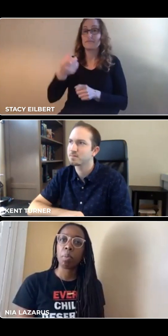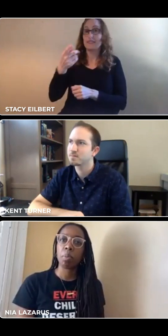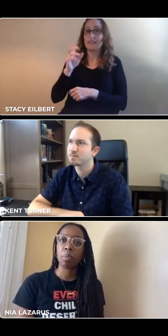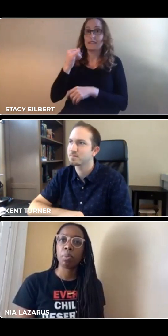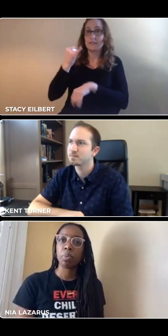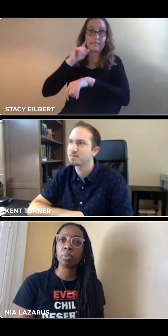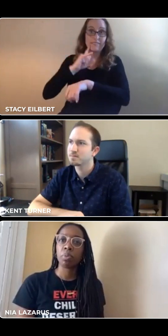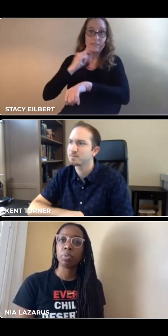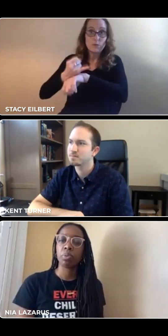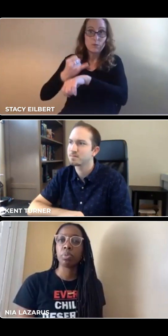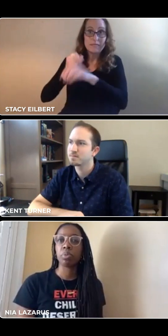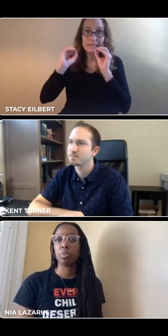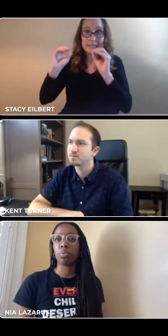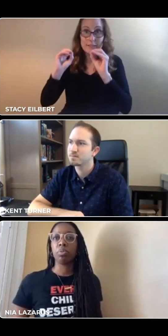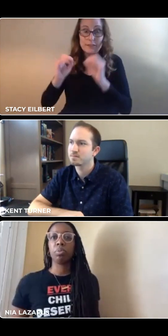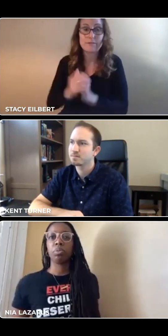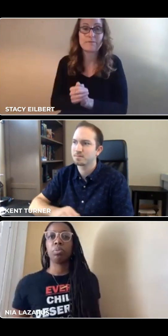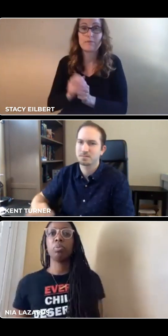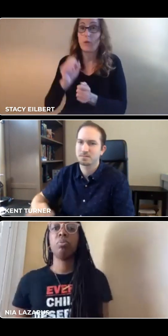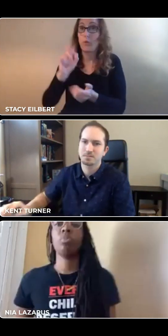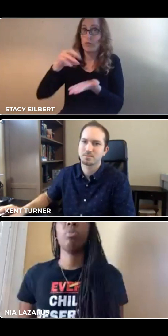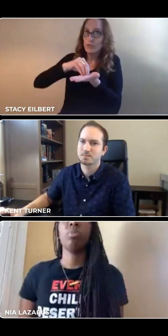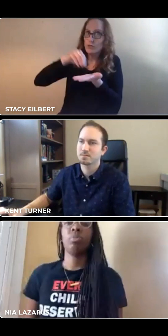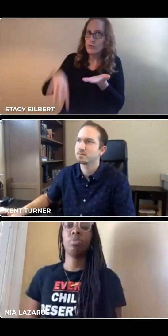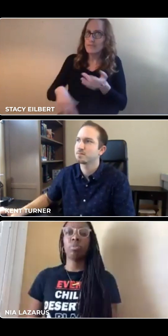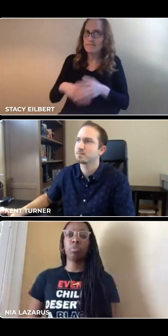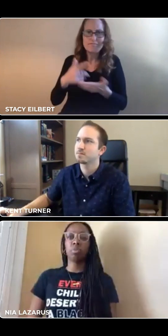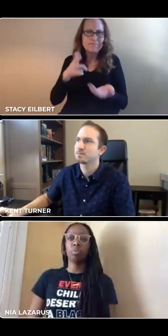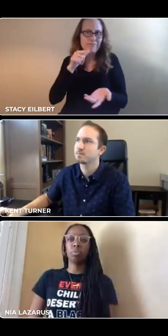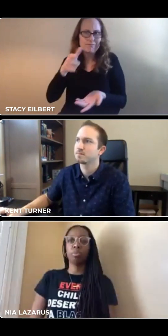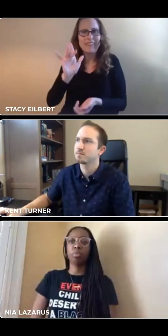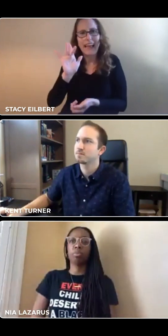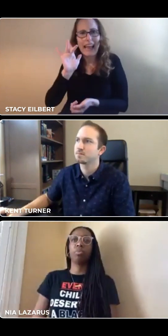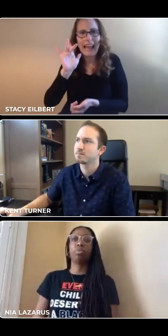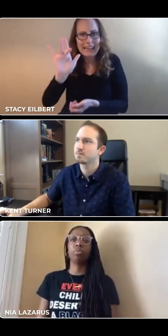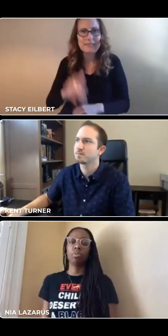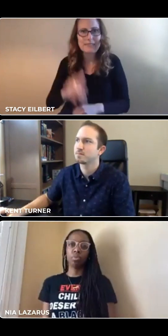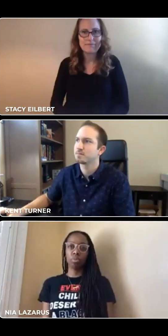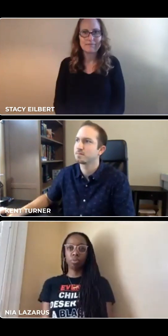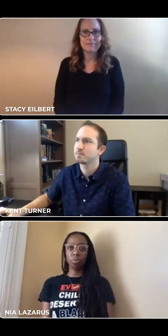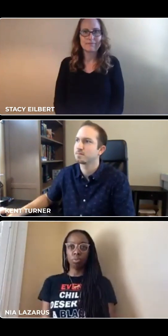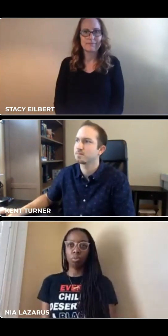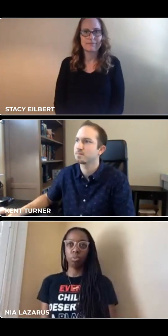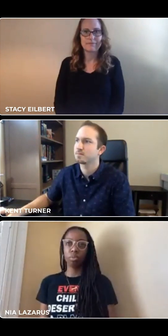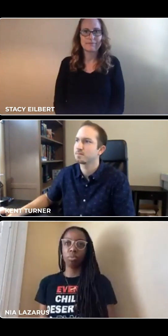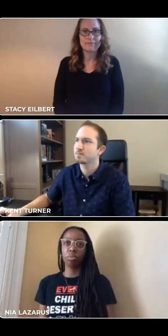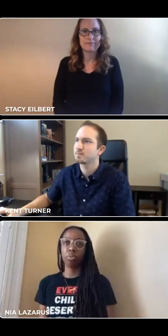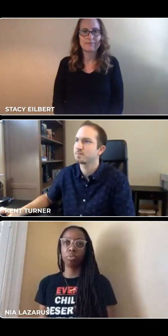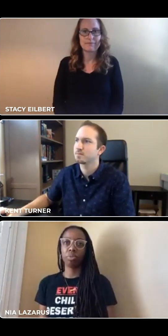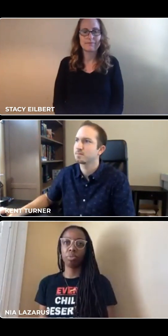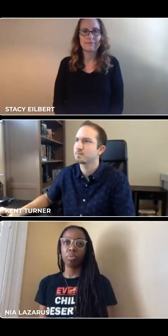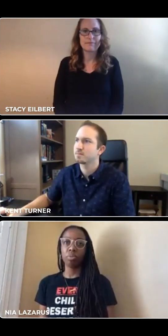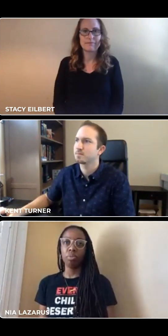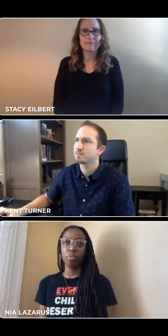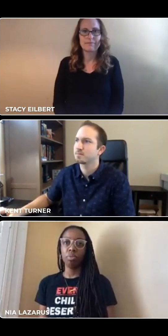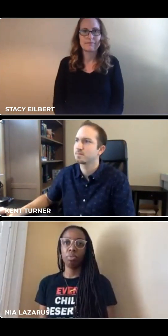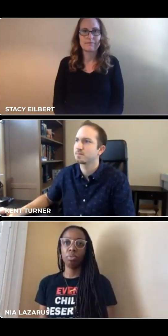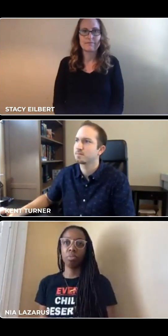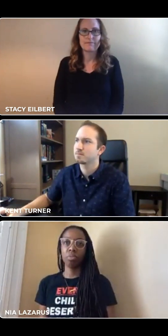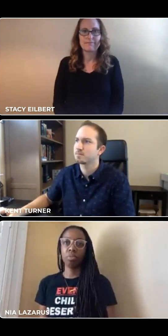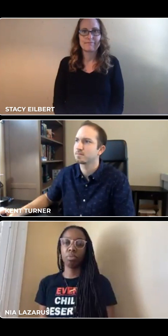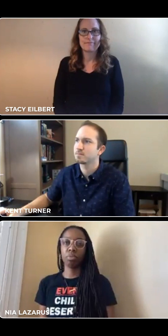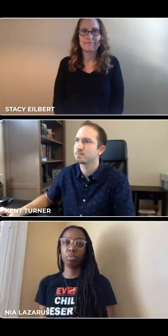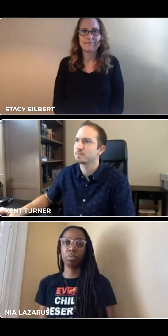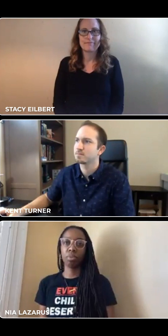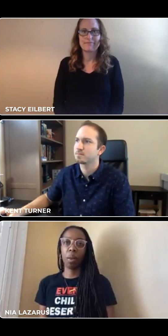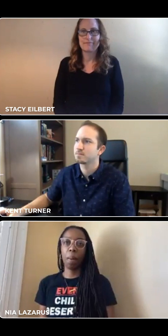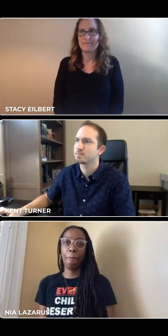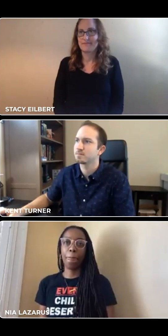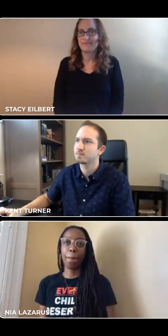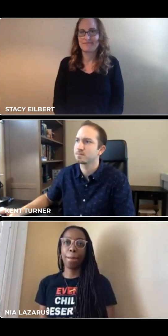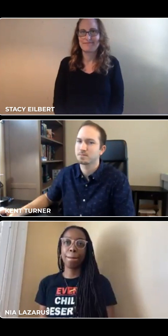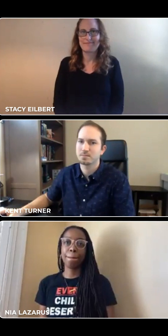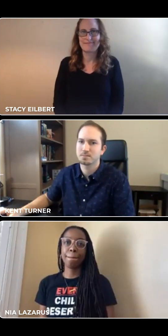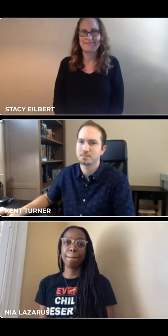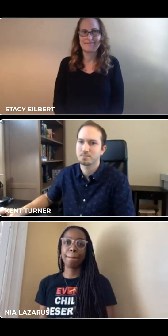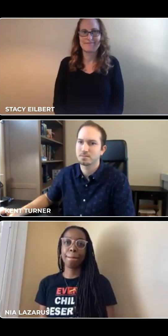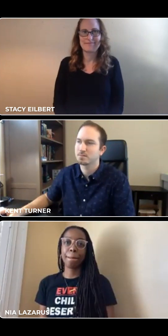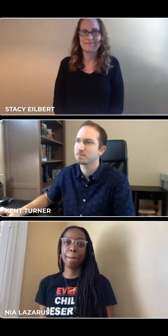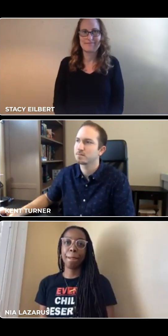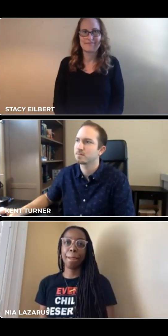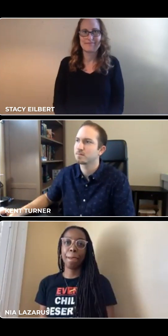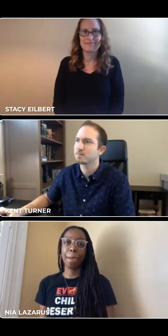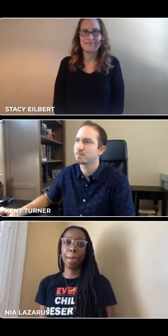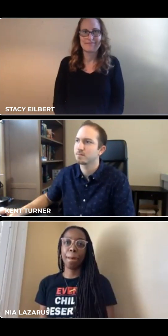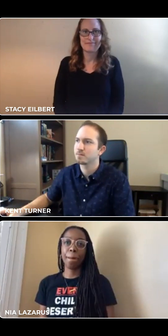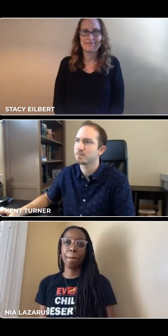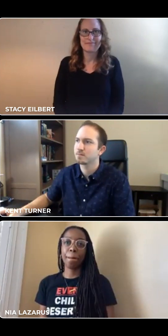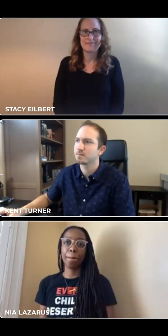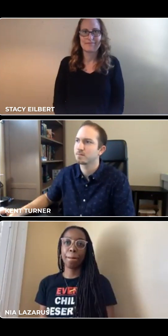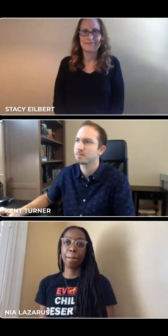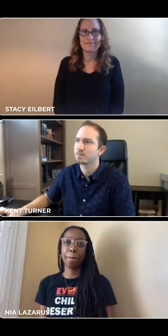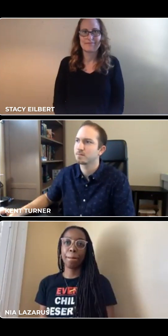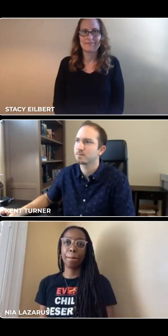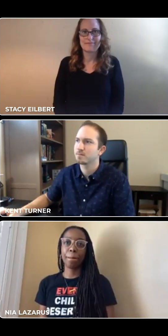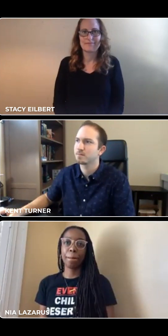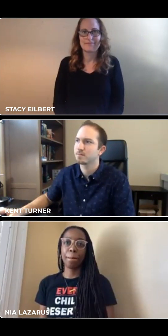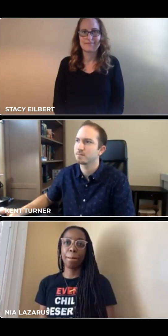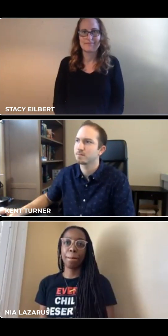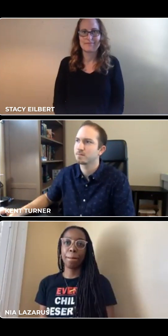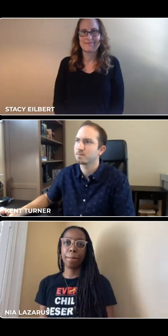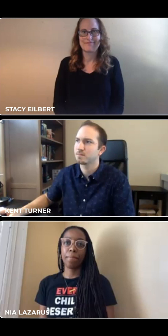[Poll question on screen.] Please click on the answer.